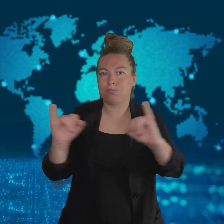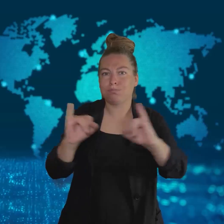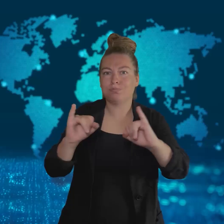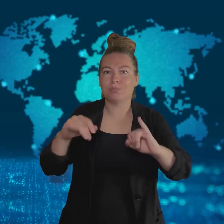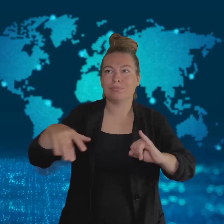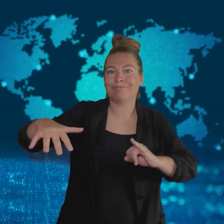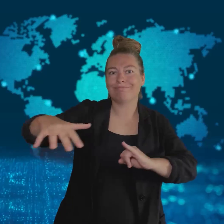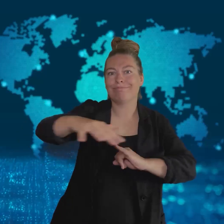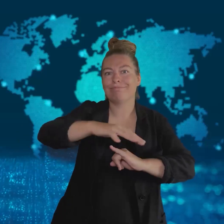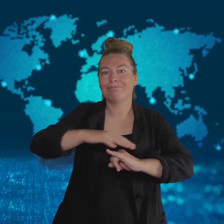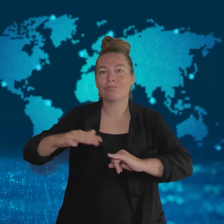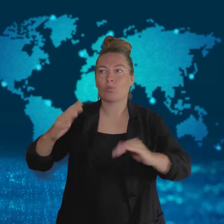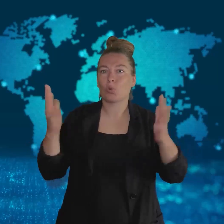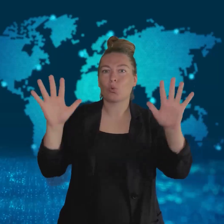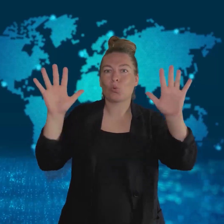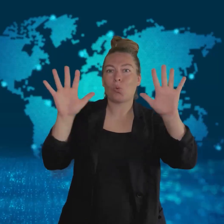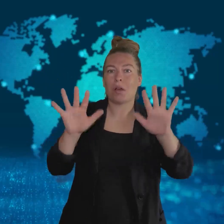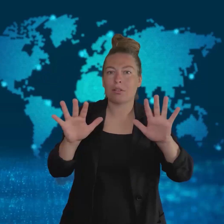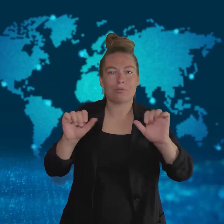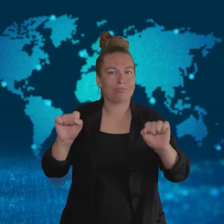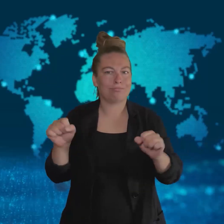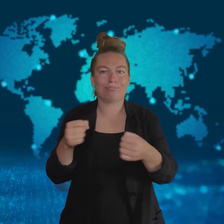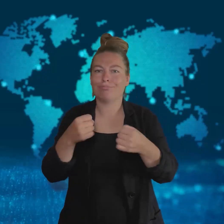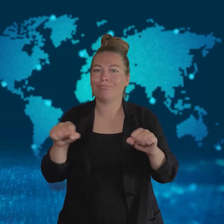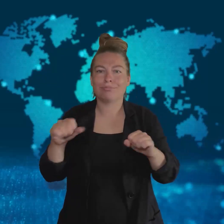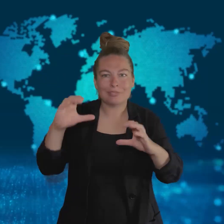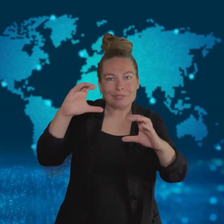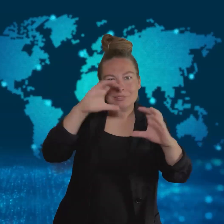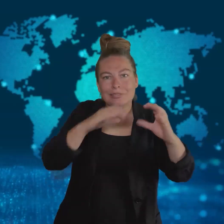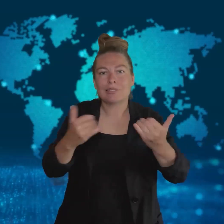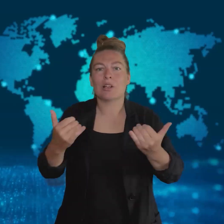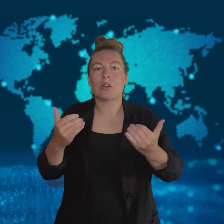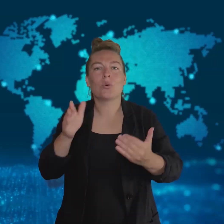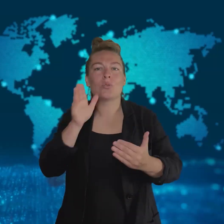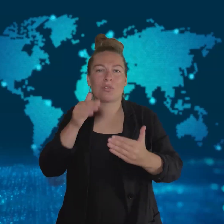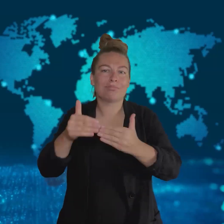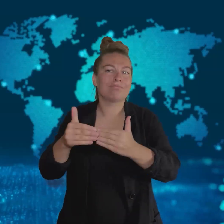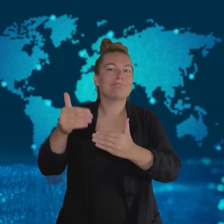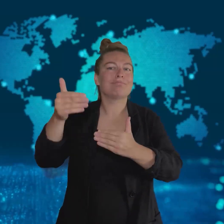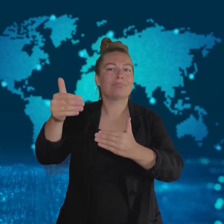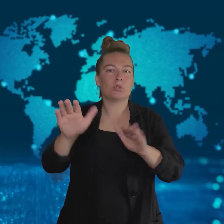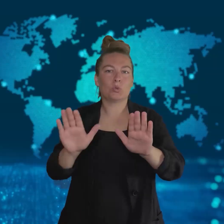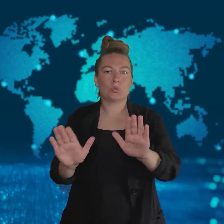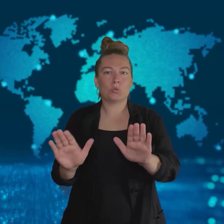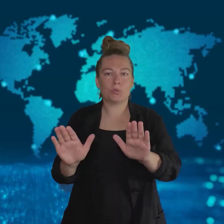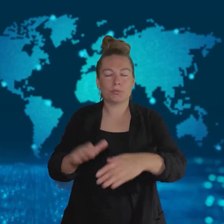But the search was paused due to dangerous conditions.